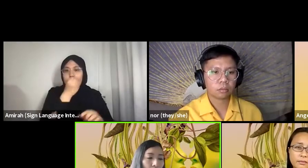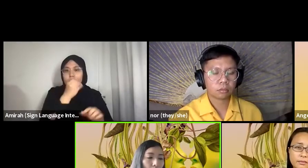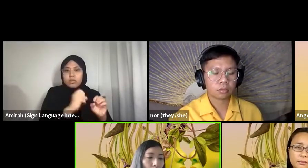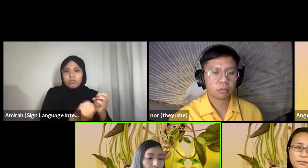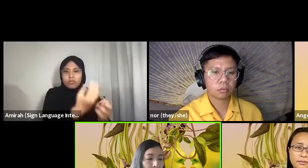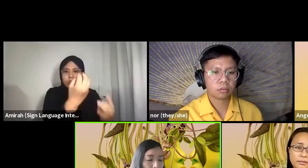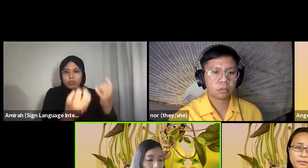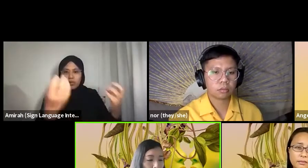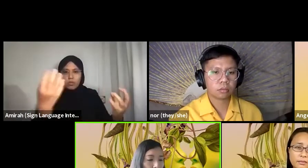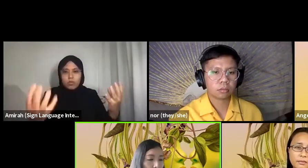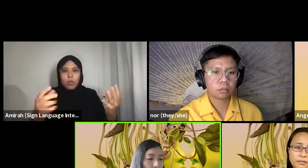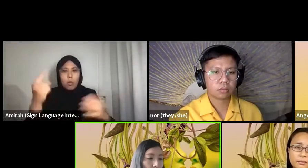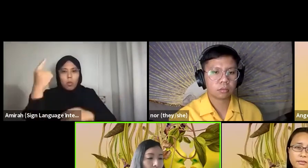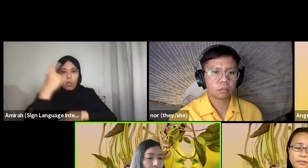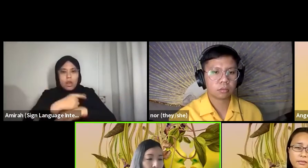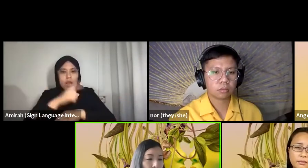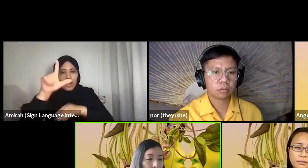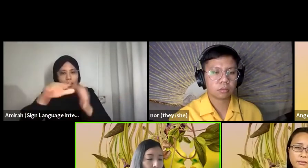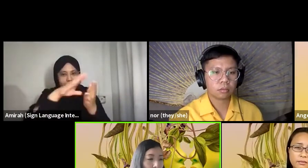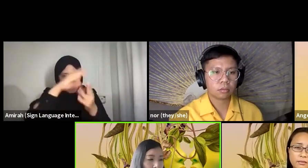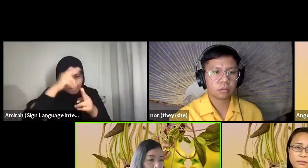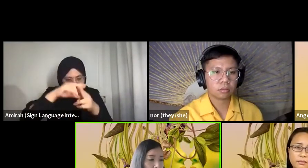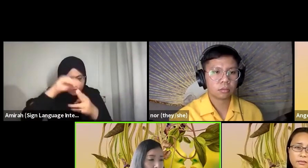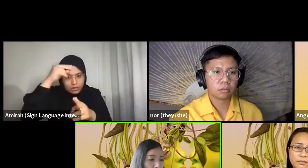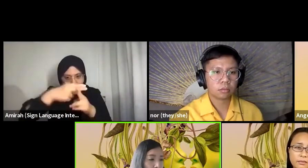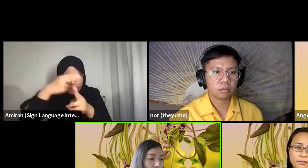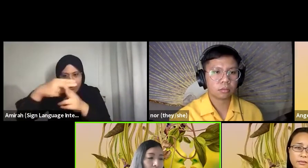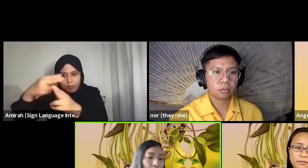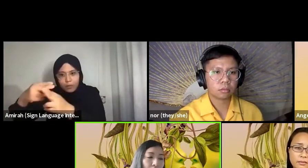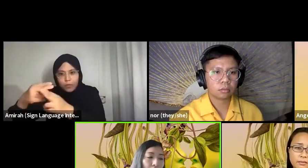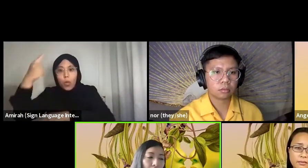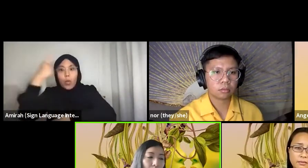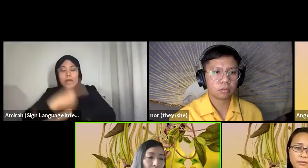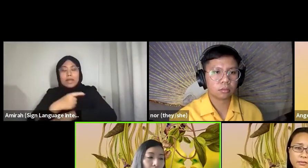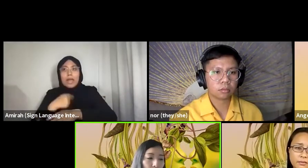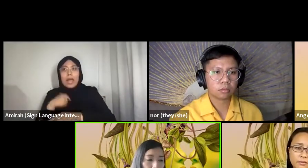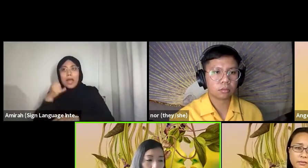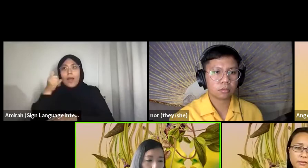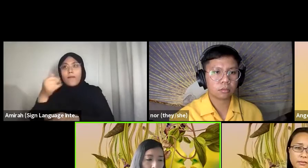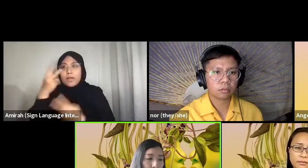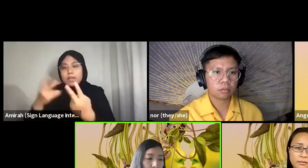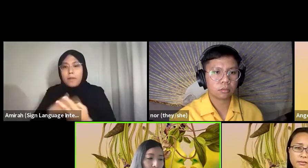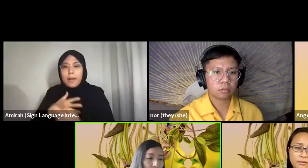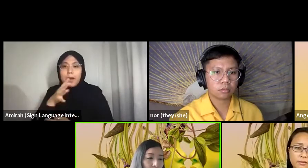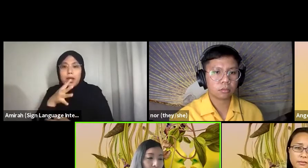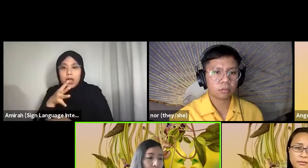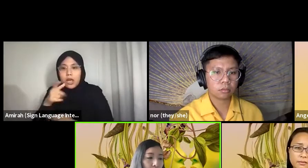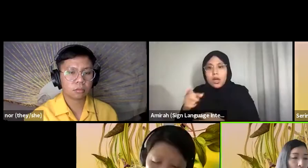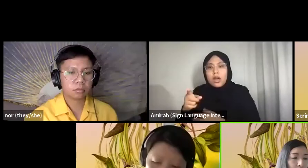One day, upon visiting my mother, she hands me two books I used to own as a child: